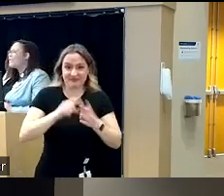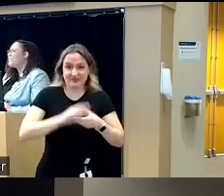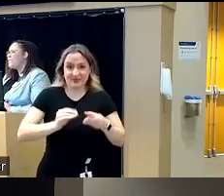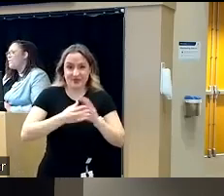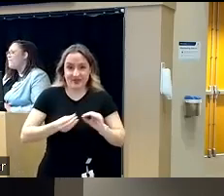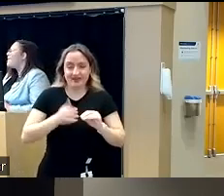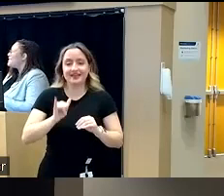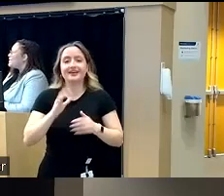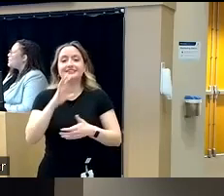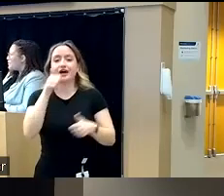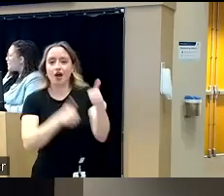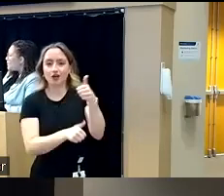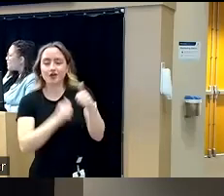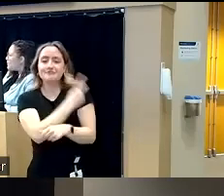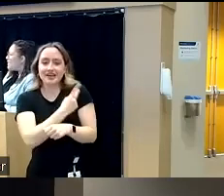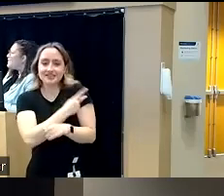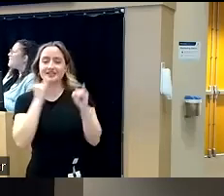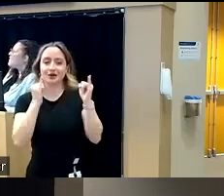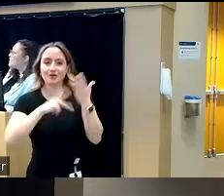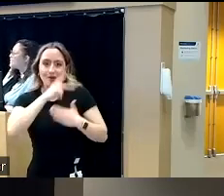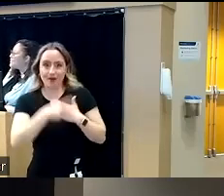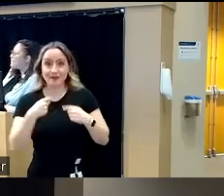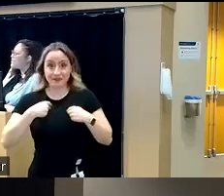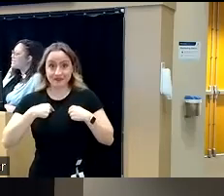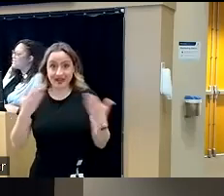instructor program as a third year medical student here at the University of Rochester